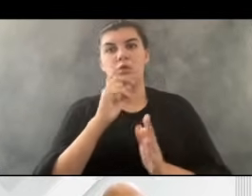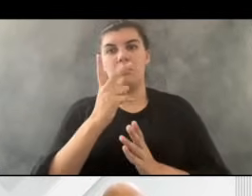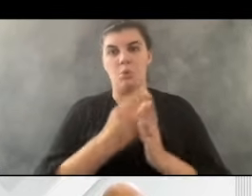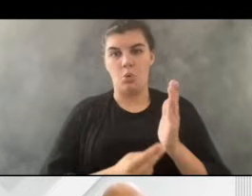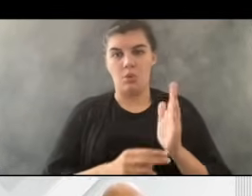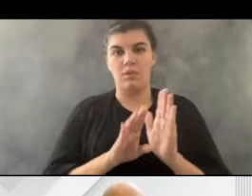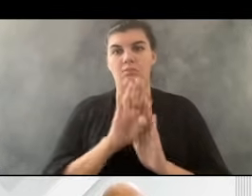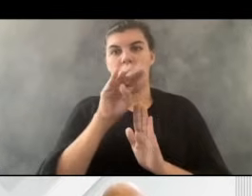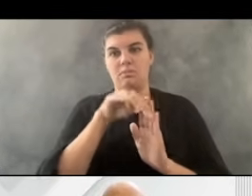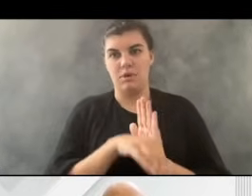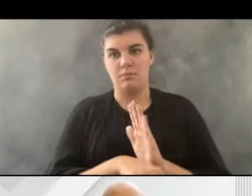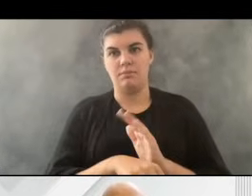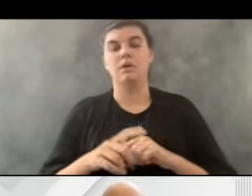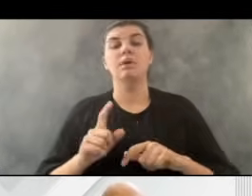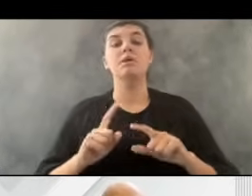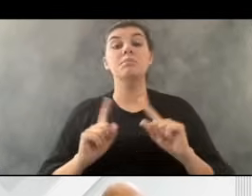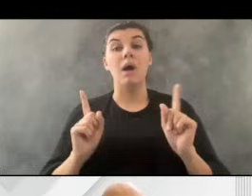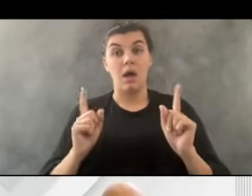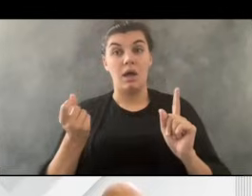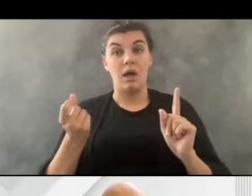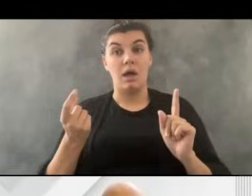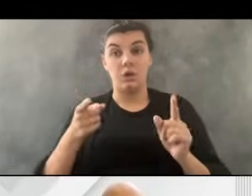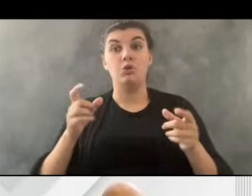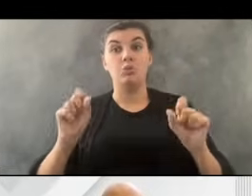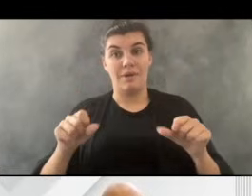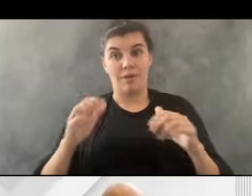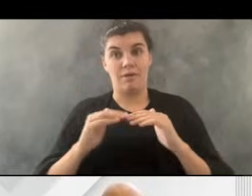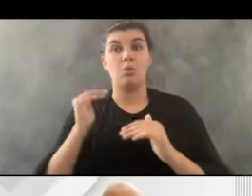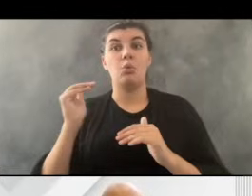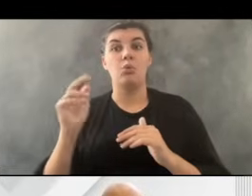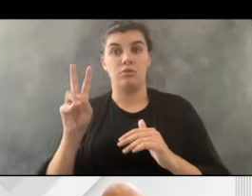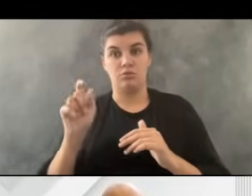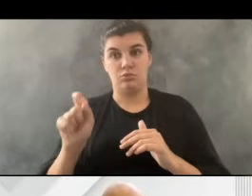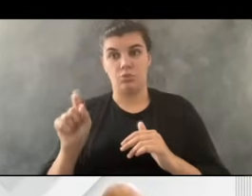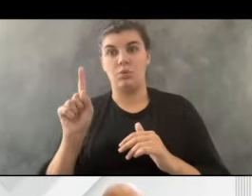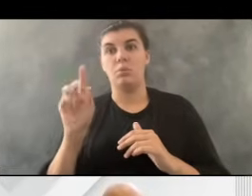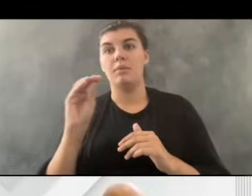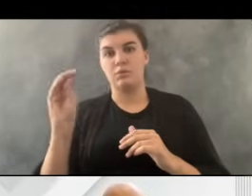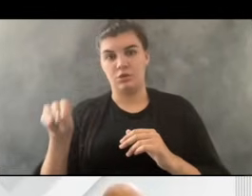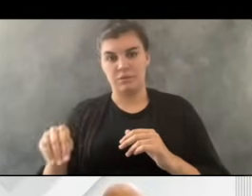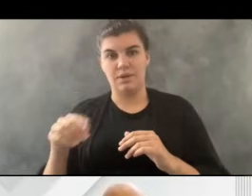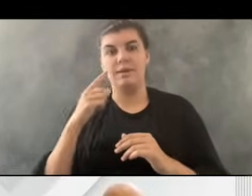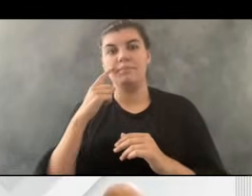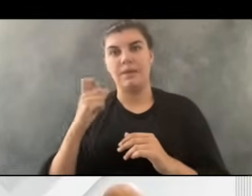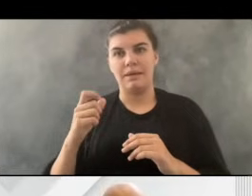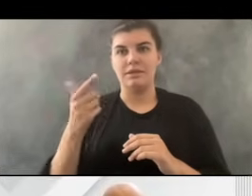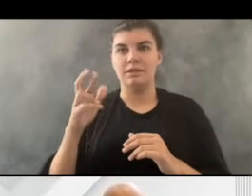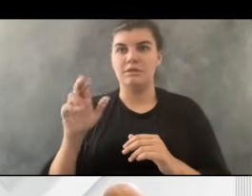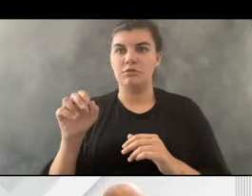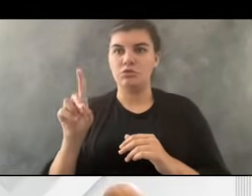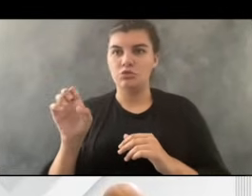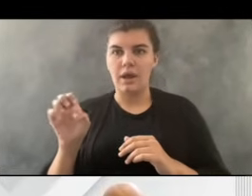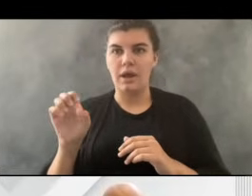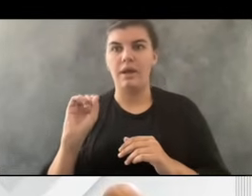but you are allowed to exceed 2.1 percent slope due to grade of the adjacent pedestrian access